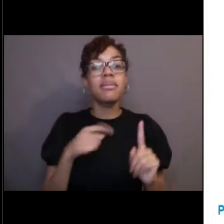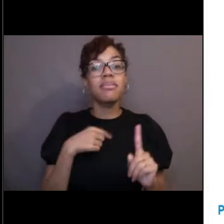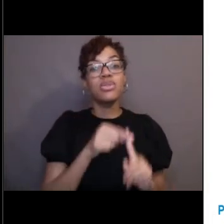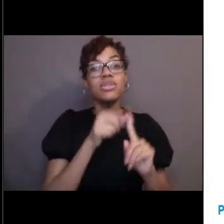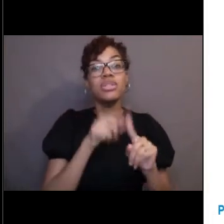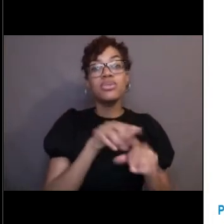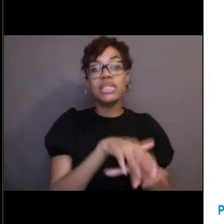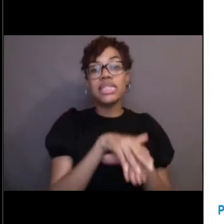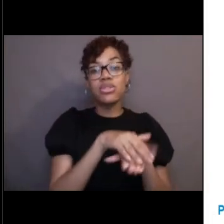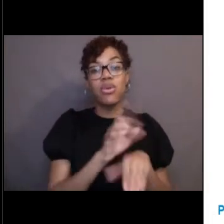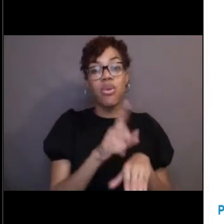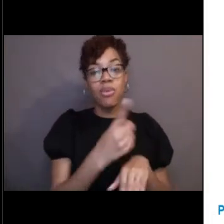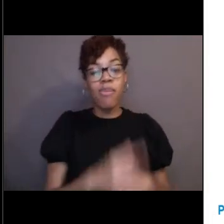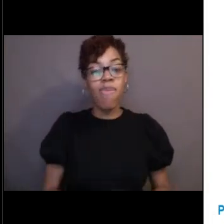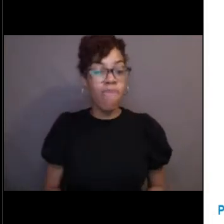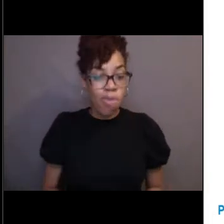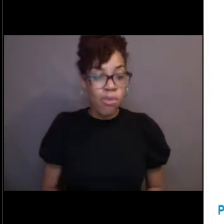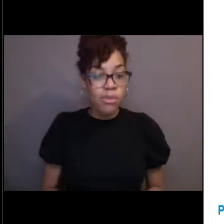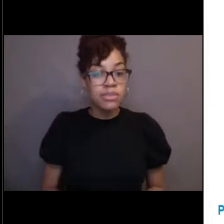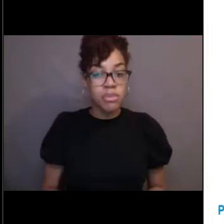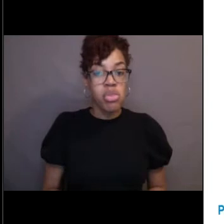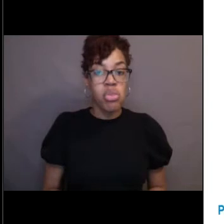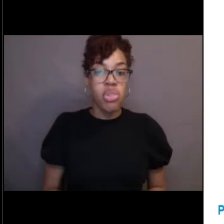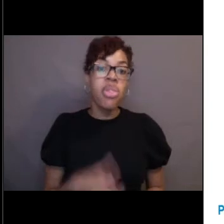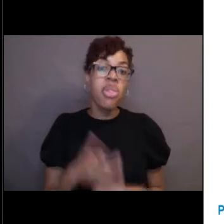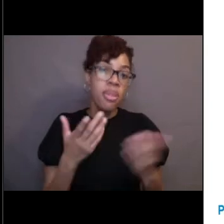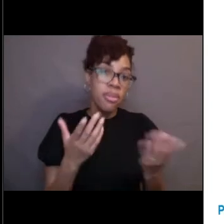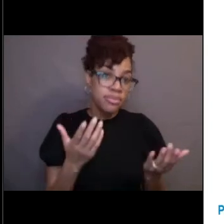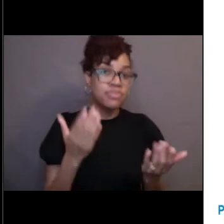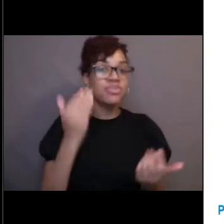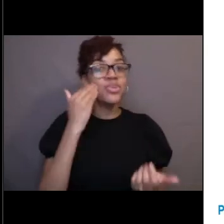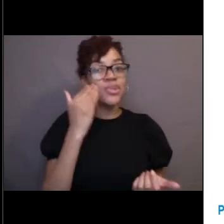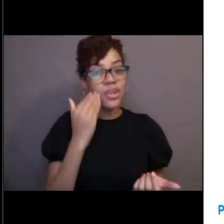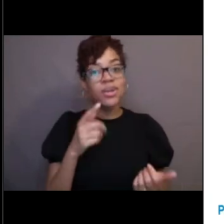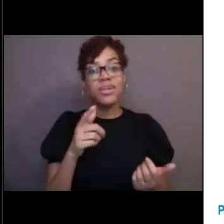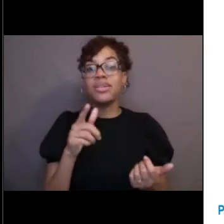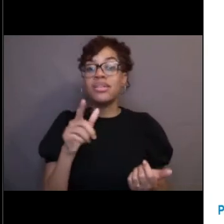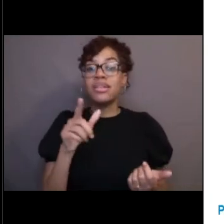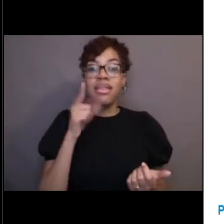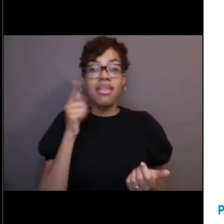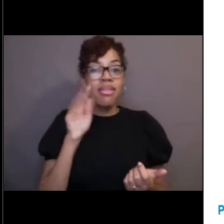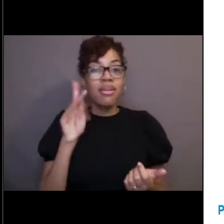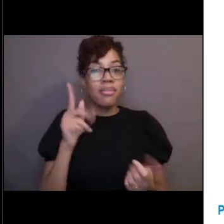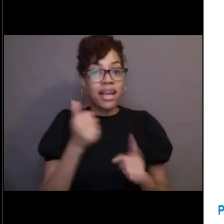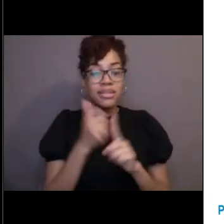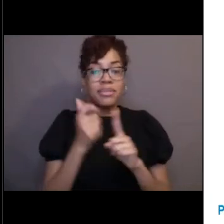And then, unfortunately, even though they're found throughout the world and there are these huge nesting aggregations in the Atlantic,